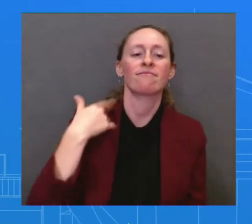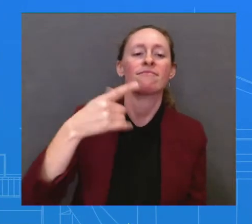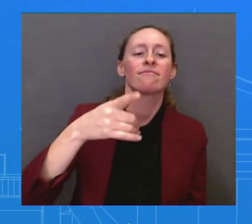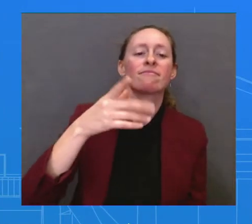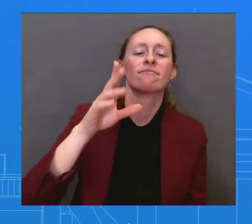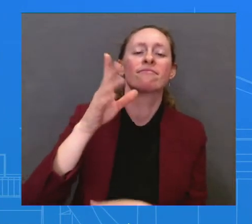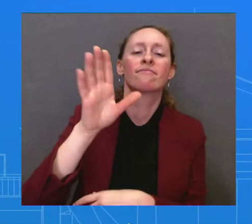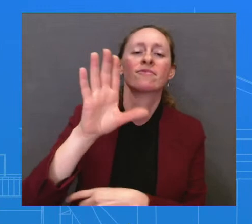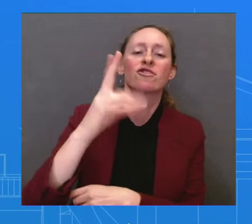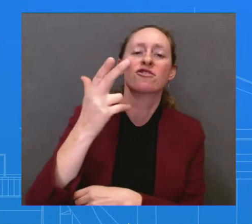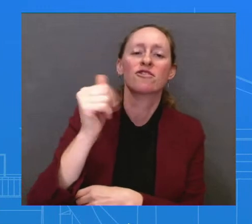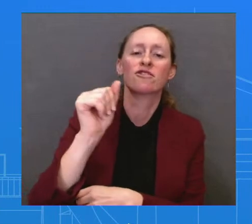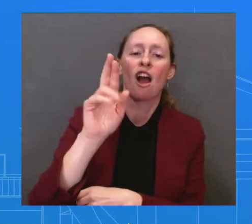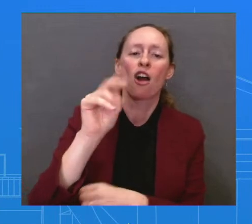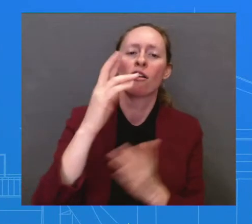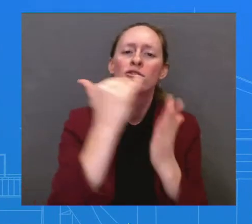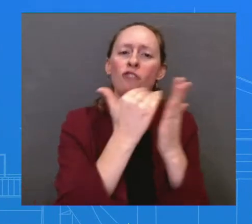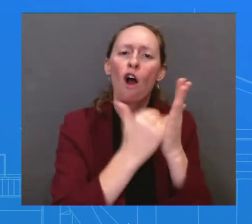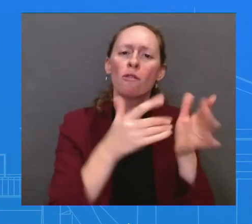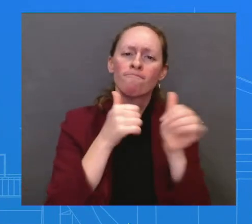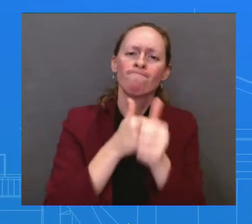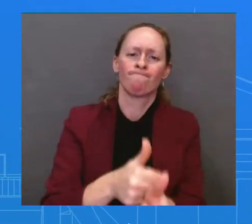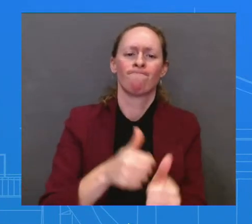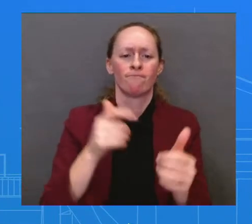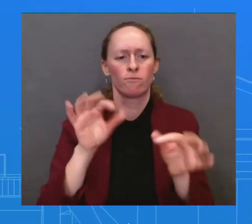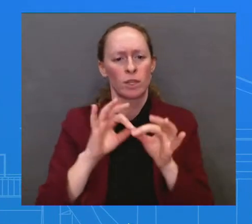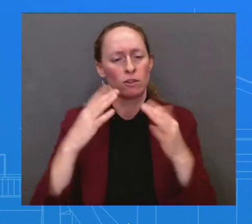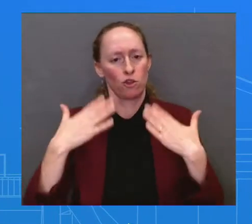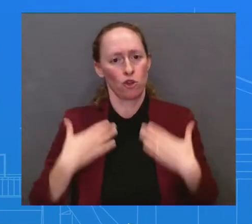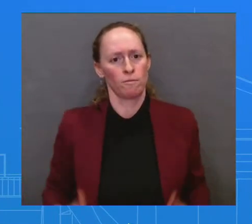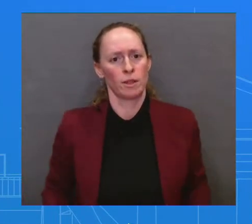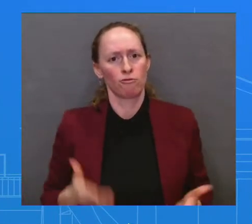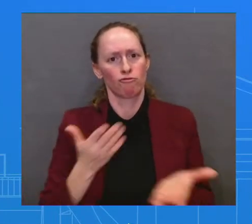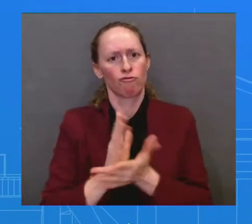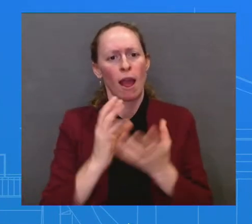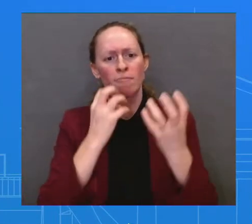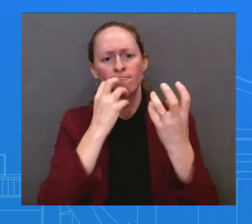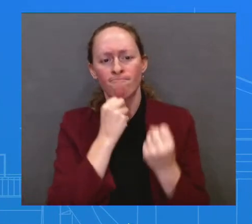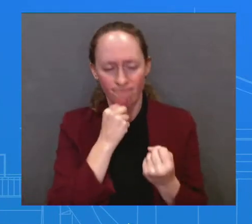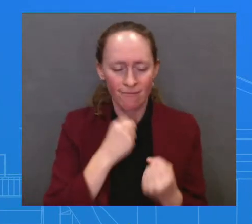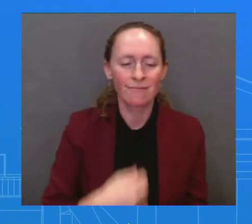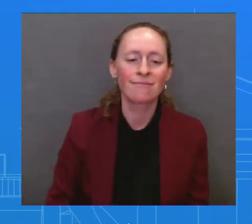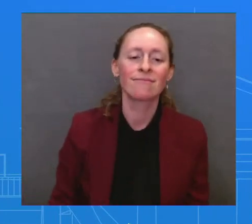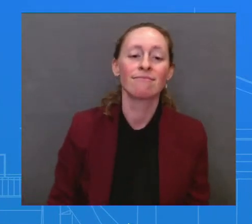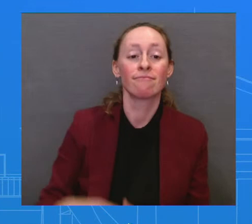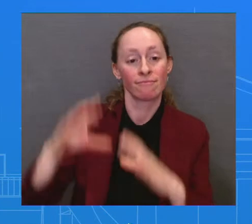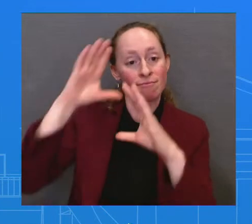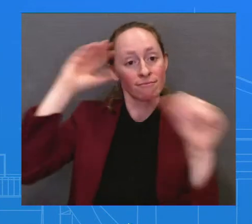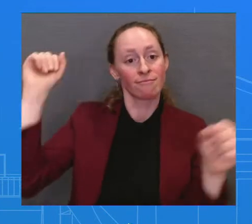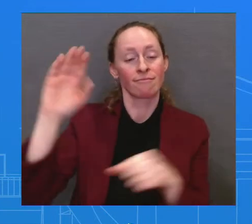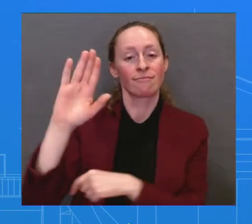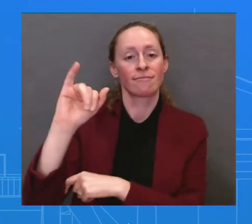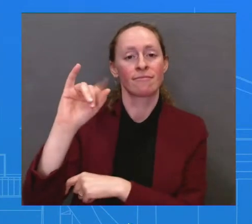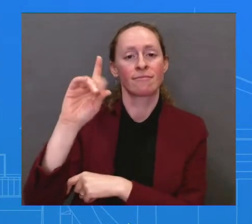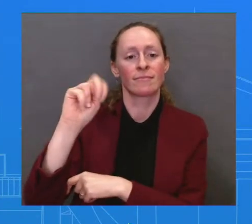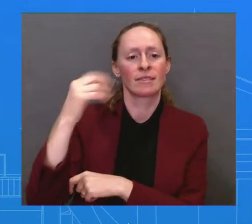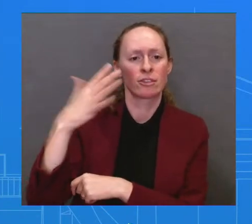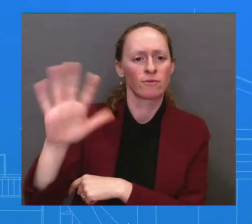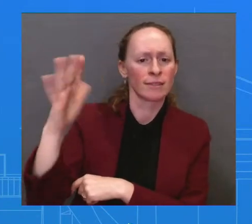What President Biden has said is that at the end of the day, the baseline for peace are the core principles of the U.N. Charter,